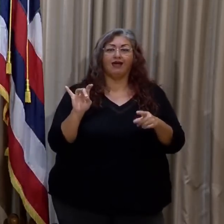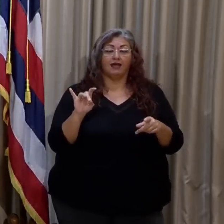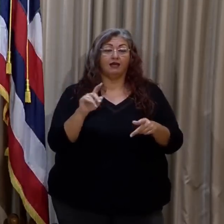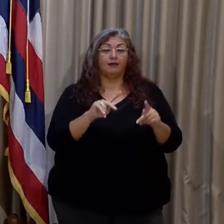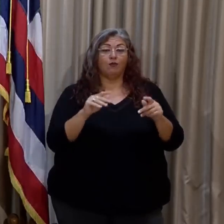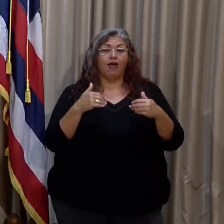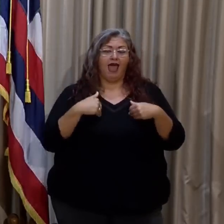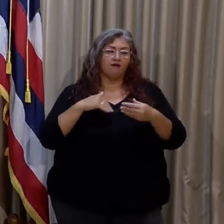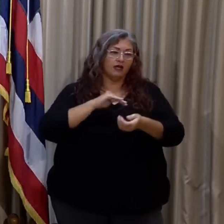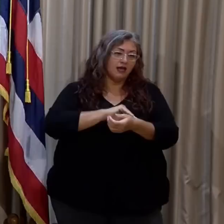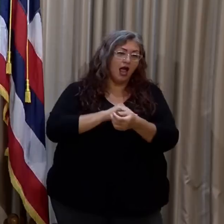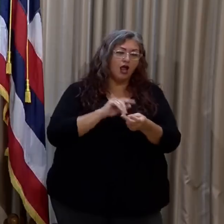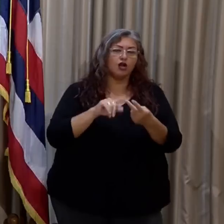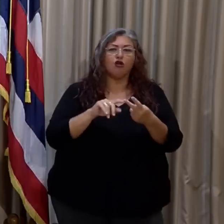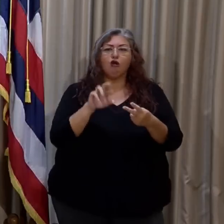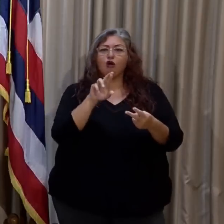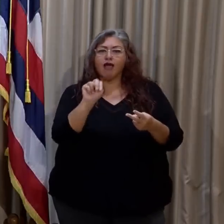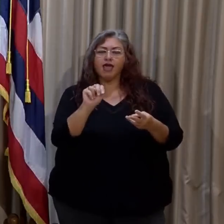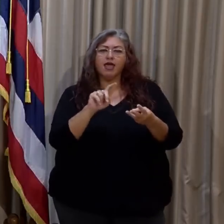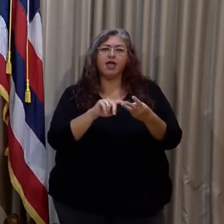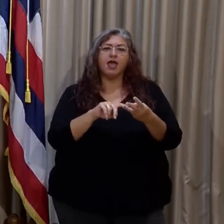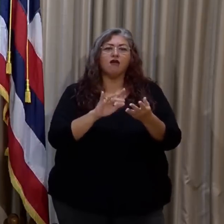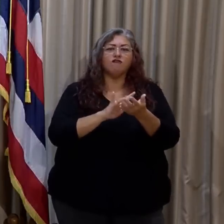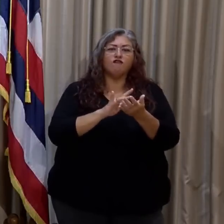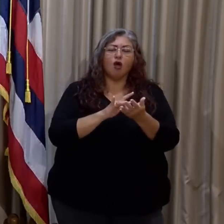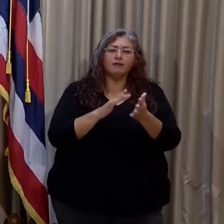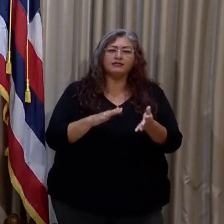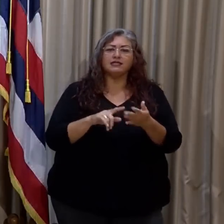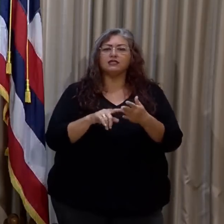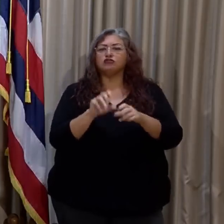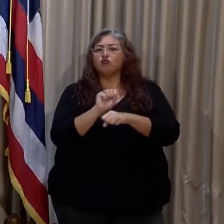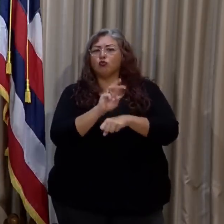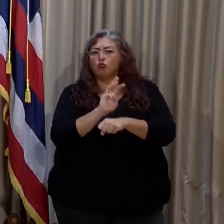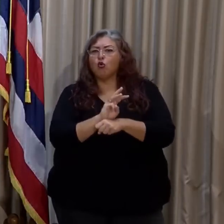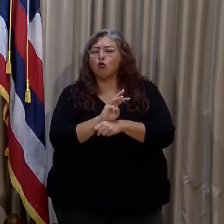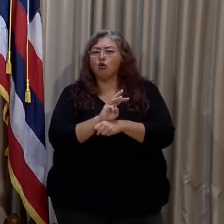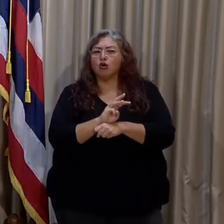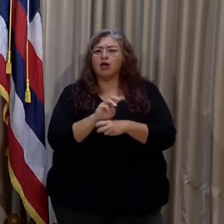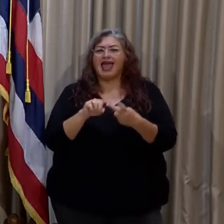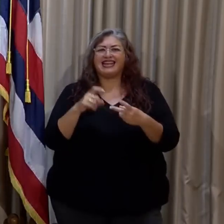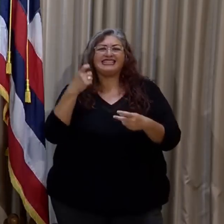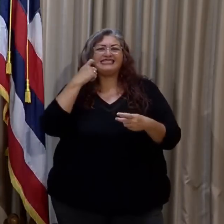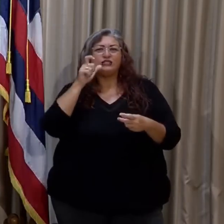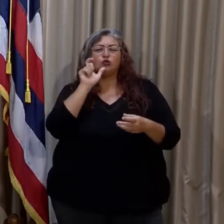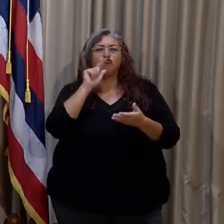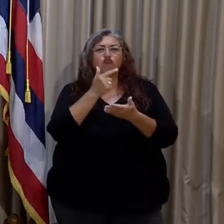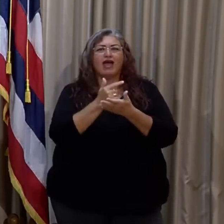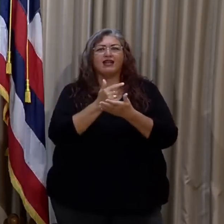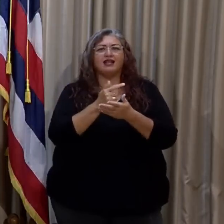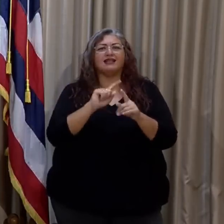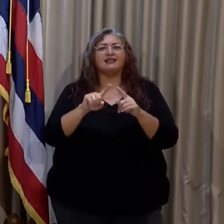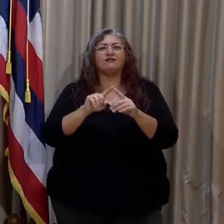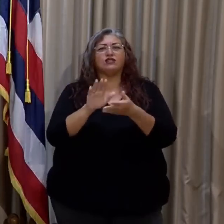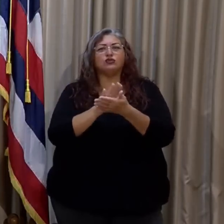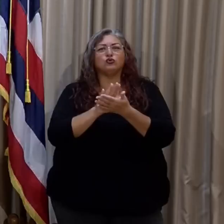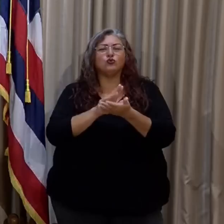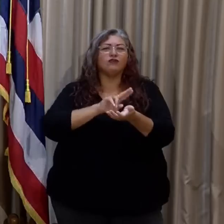BEGAN THIS WEEK. ON MONDAY, JUNE 8. THIS GROUP INCLUDES PHYSICIANS,